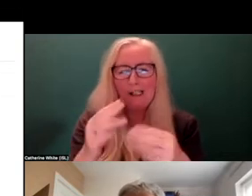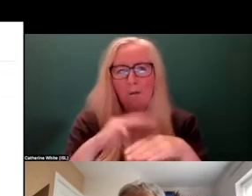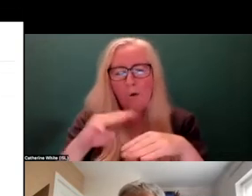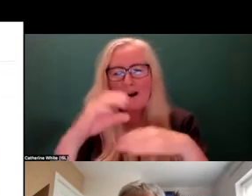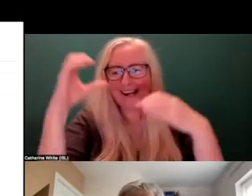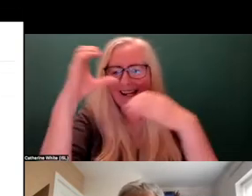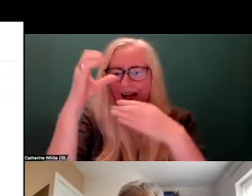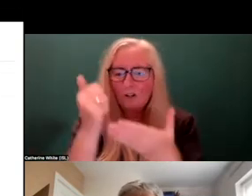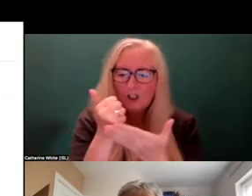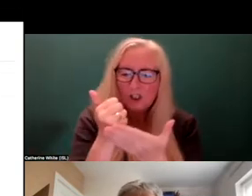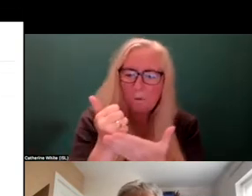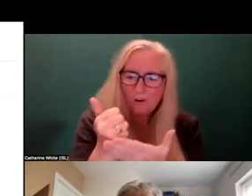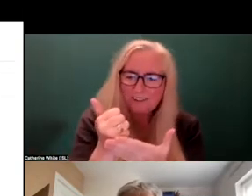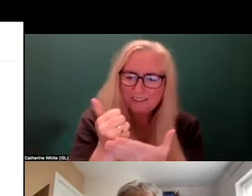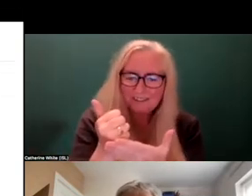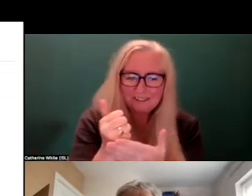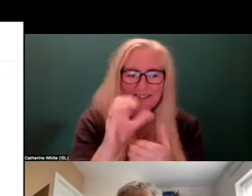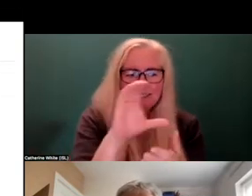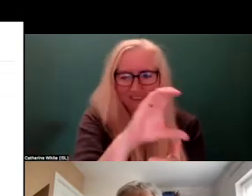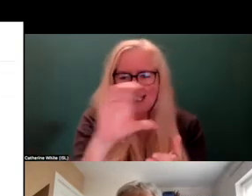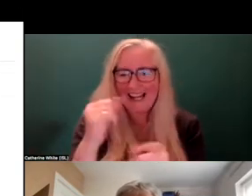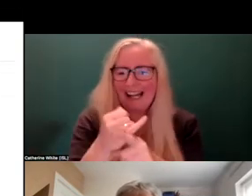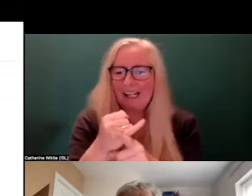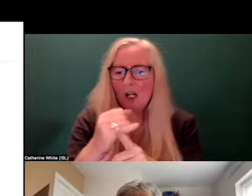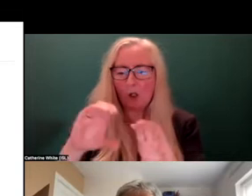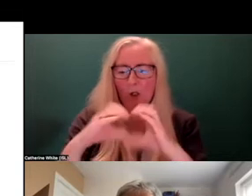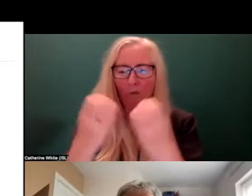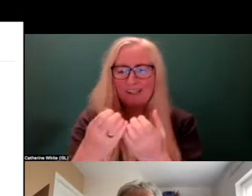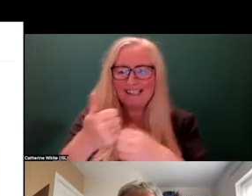need more care and support in community settings.